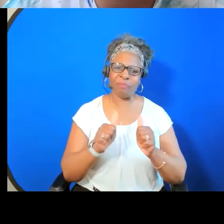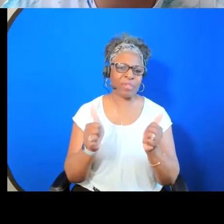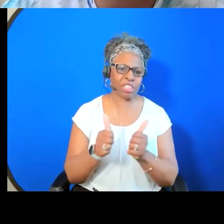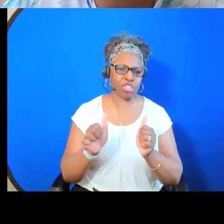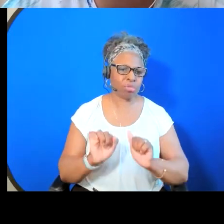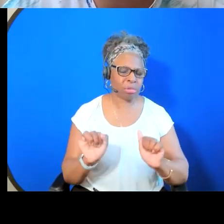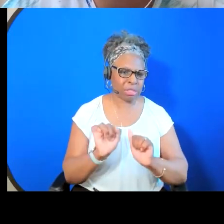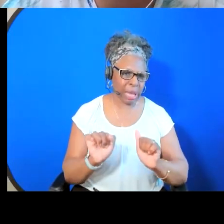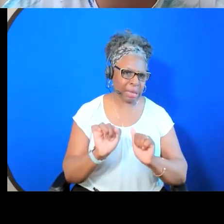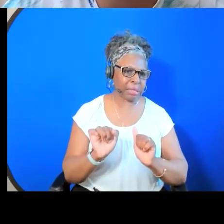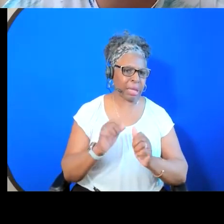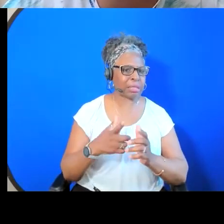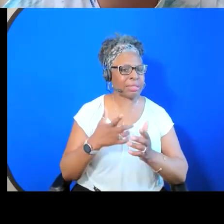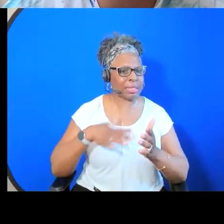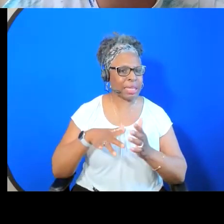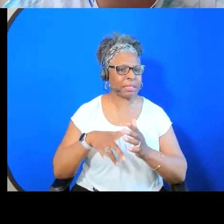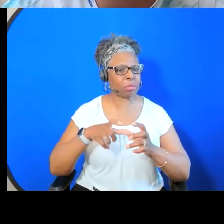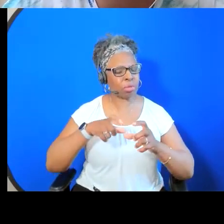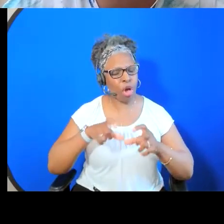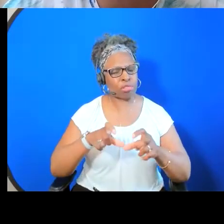is this kind of ongoing and incomplete project that needs